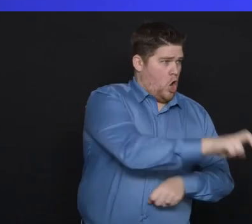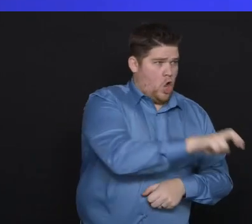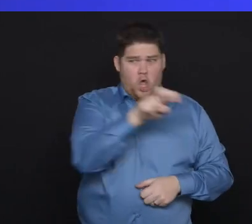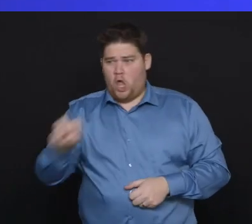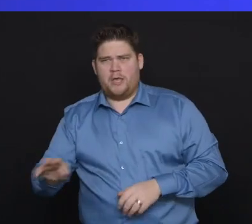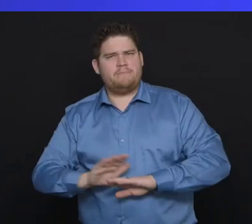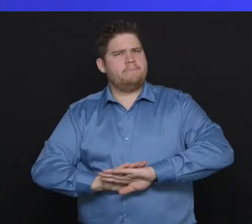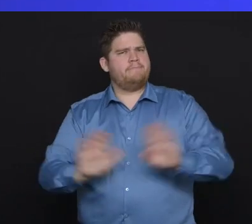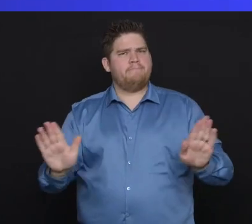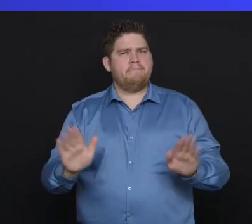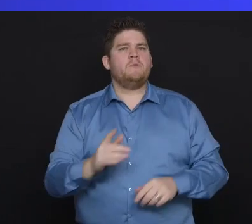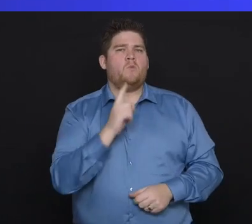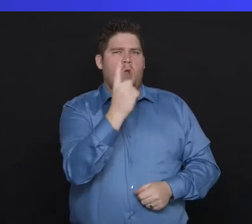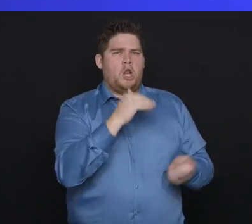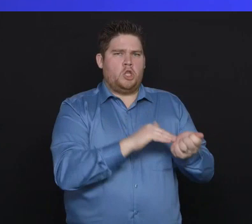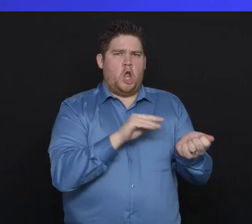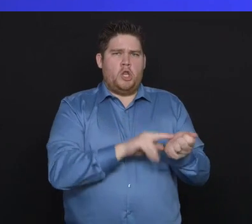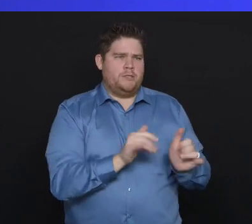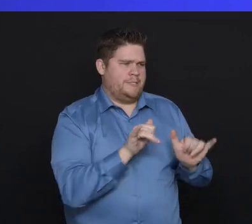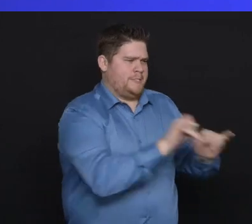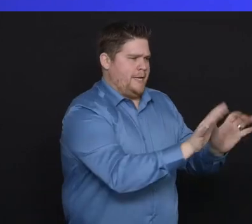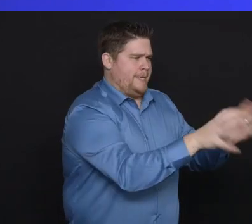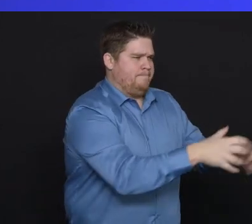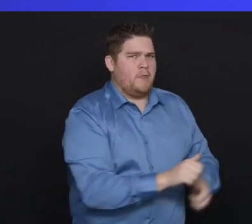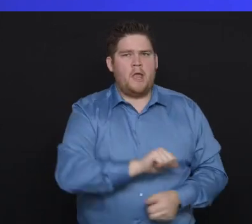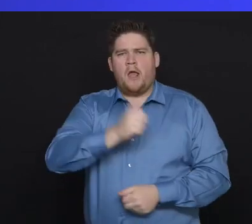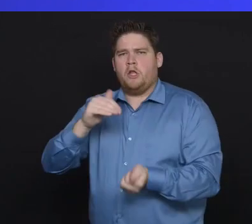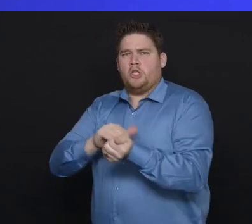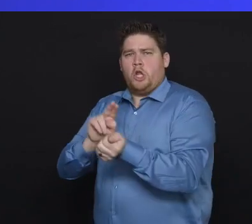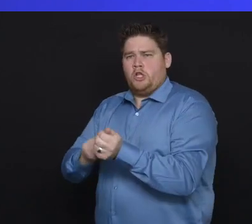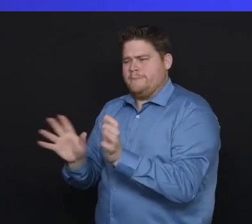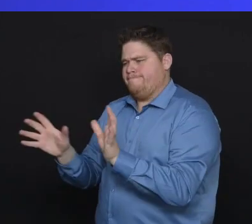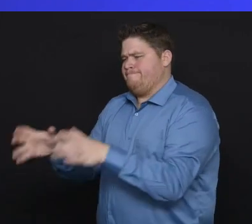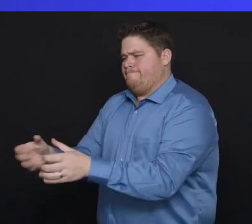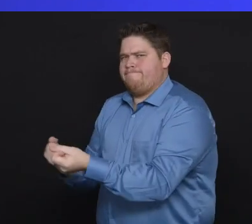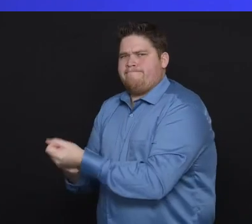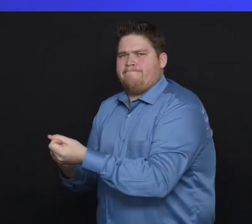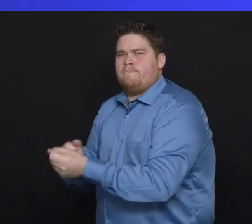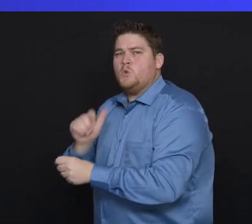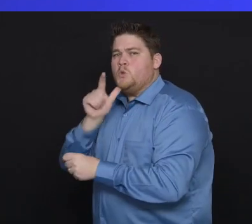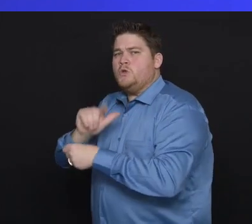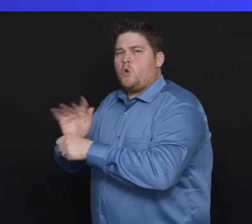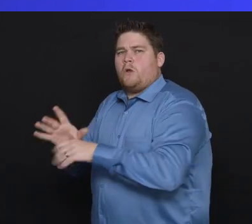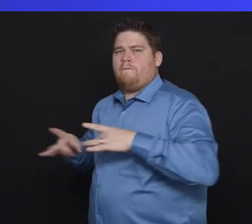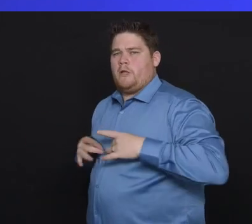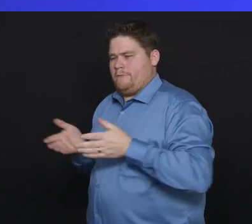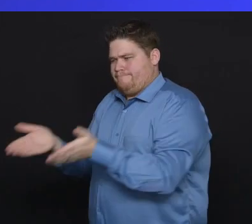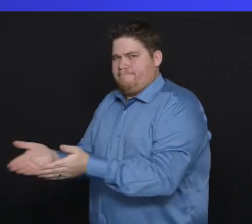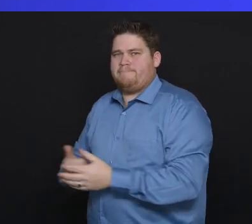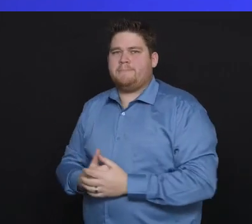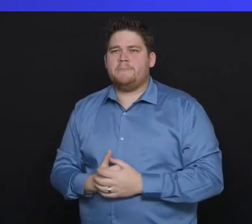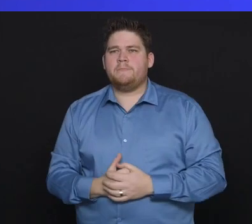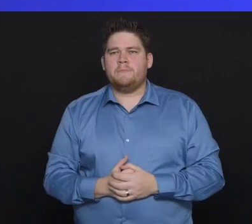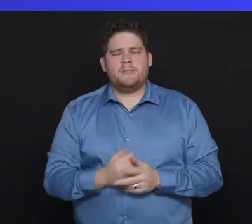The important thing that we can do is expand the capacity in hospitals and all of our hospitals and move people who do not need